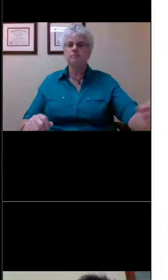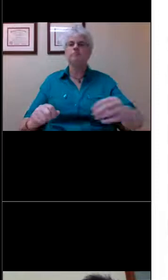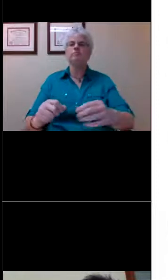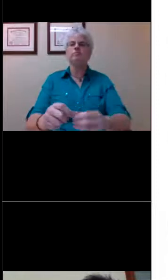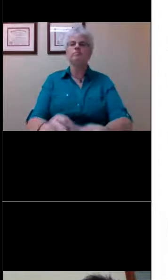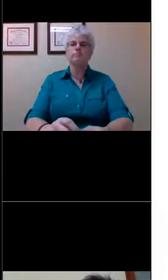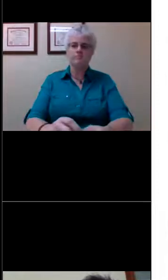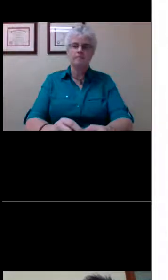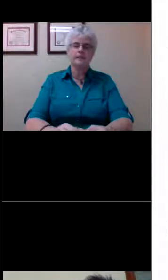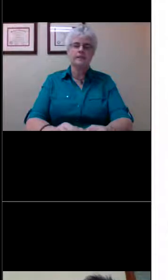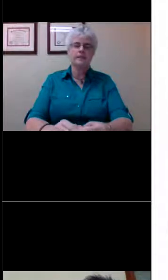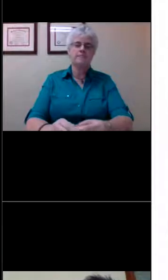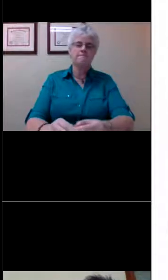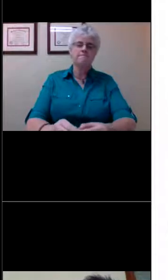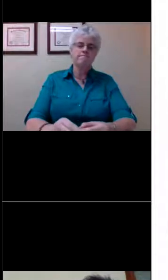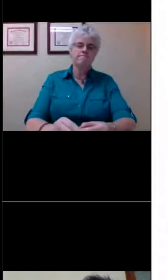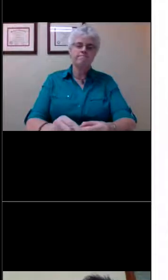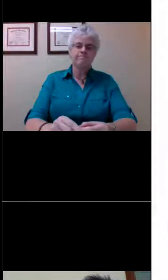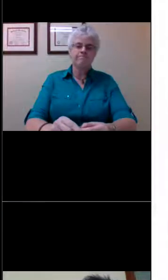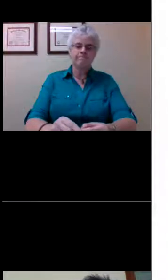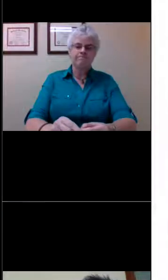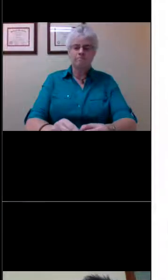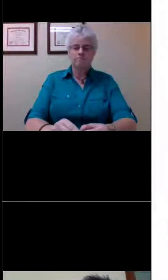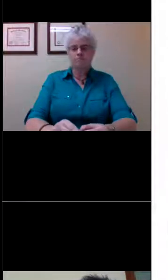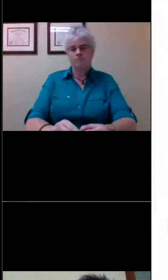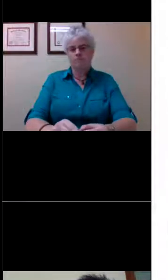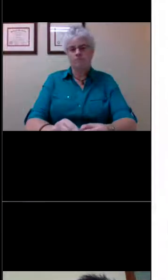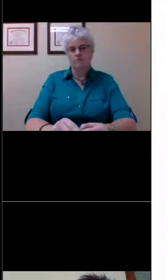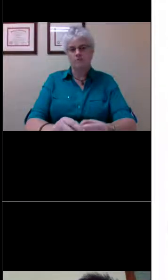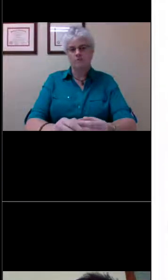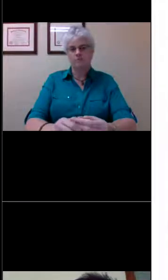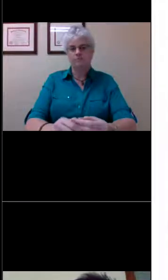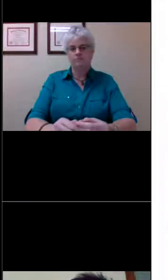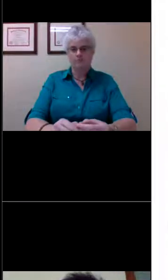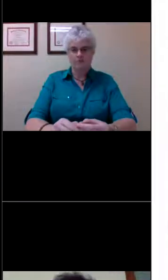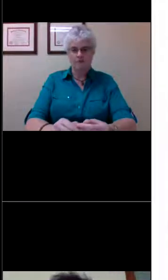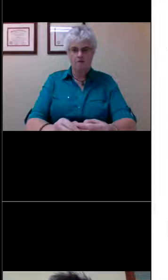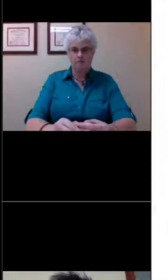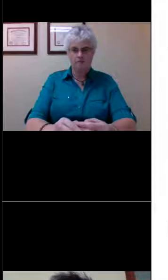increase skills and knowledge, and the best- the use of inclusion best practices